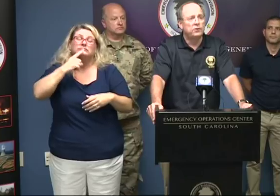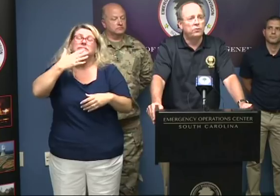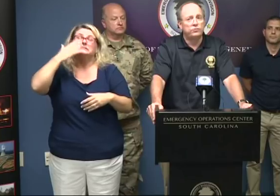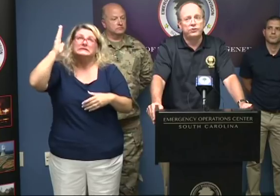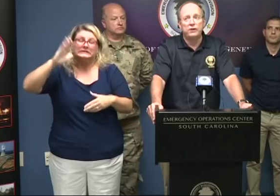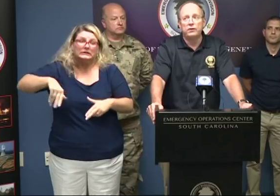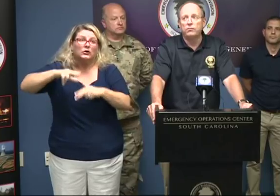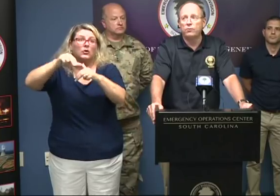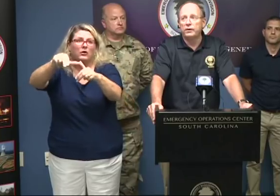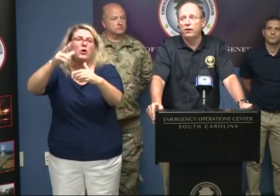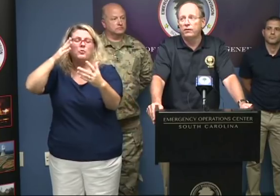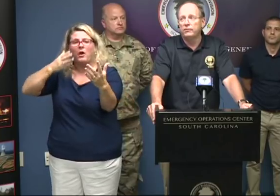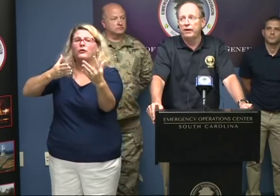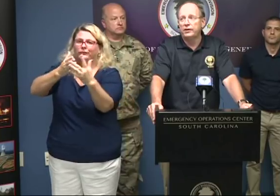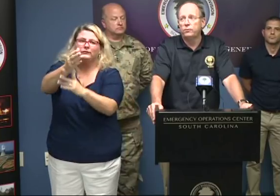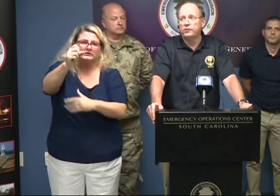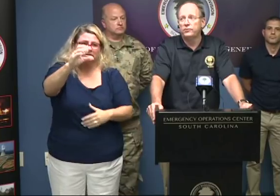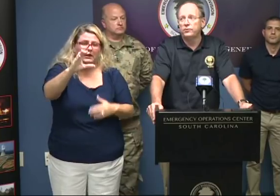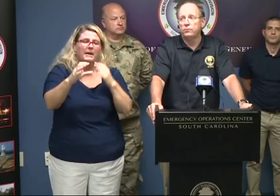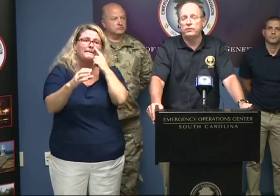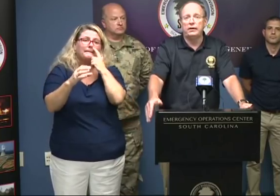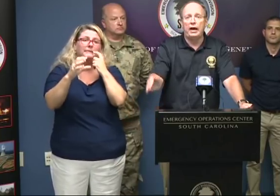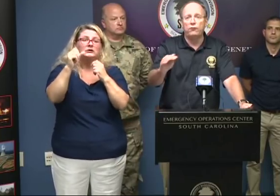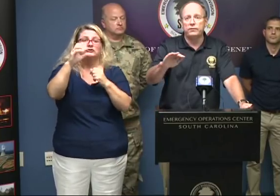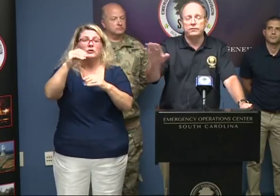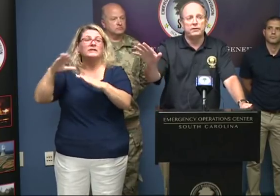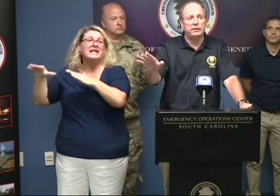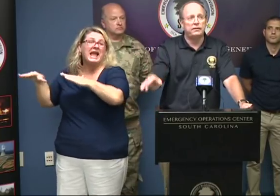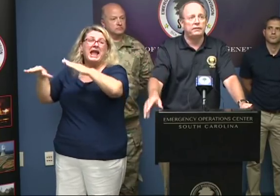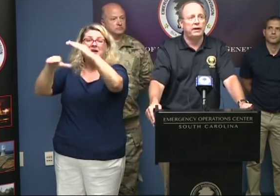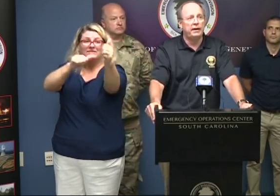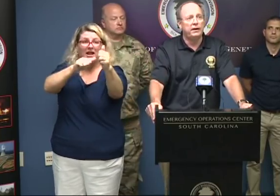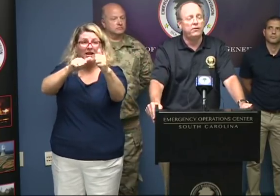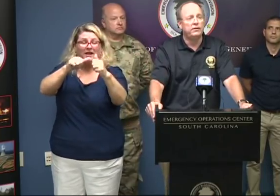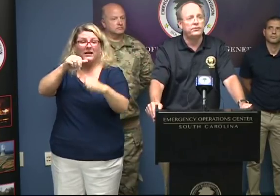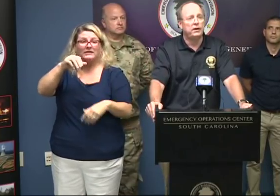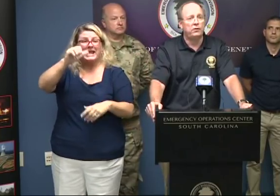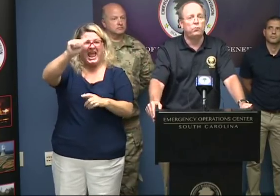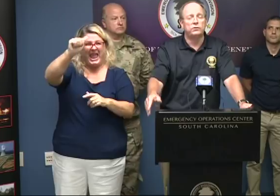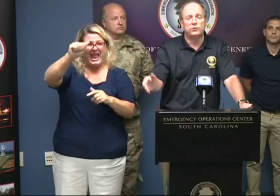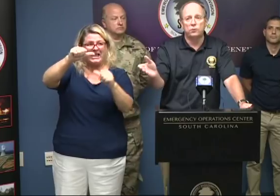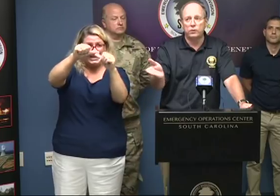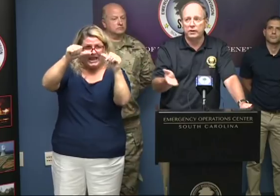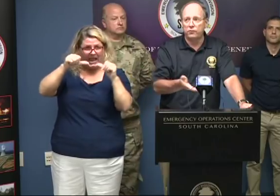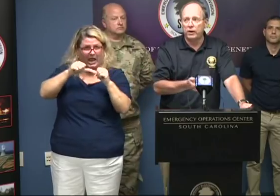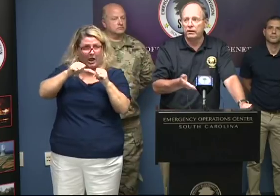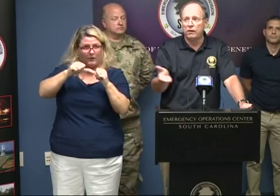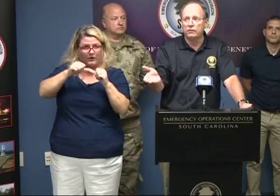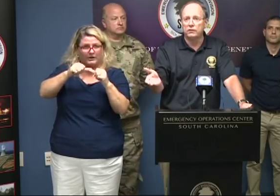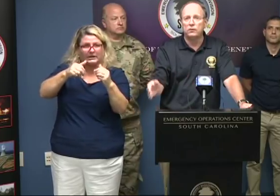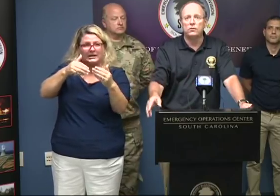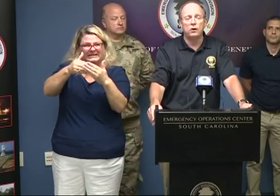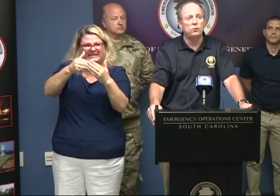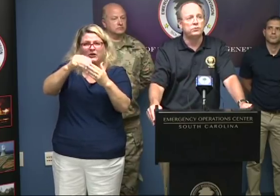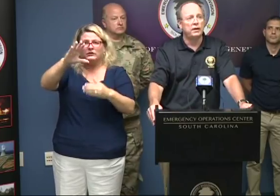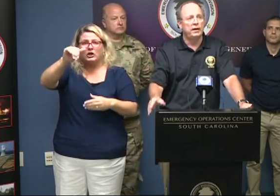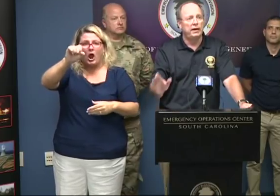So generally what we call the evacuation zone, the alphas, the A areas are the ones that are located right along the coast.